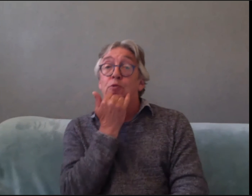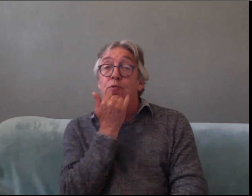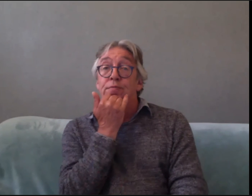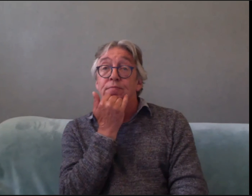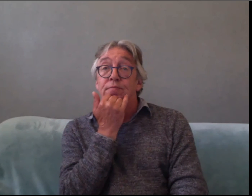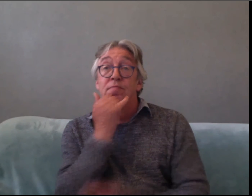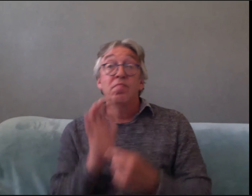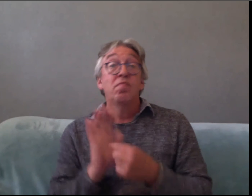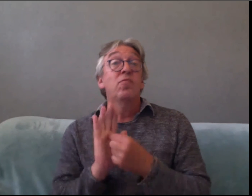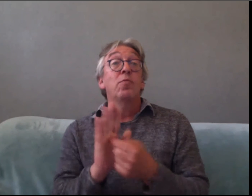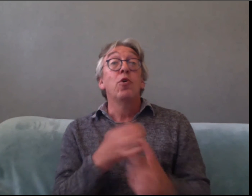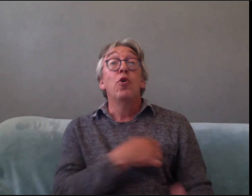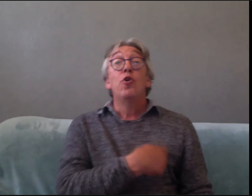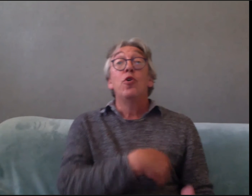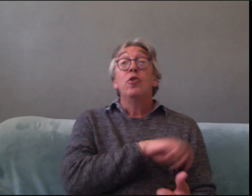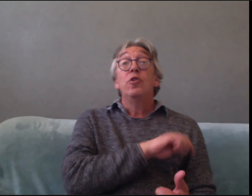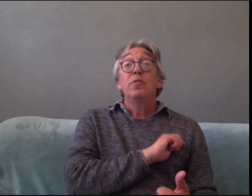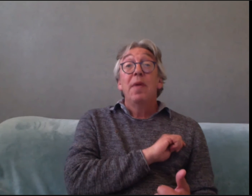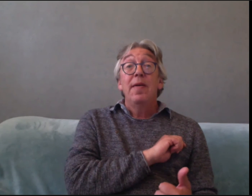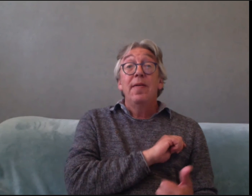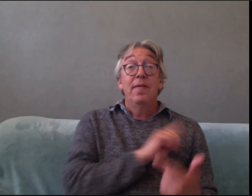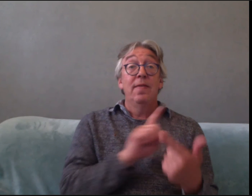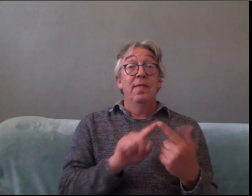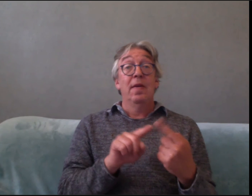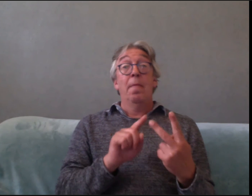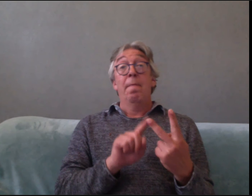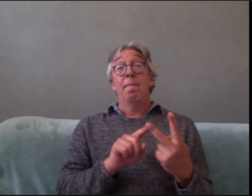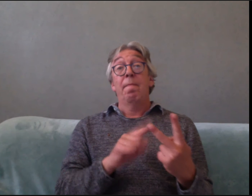that all the money will go for supporting